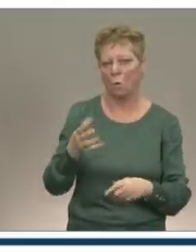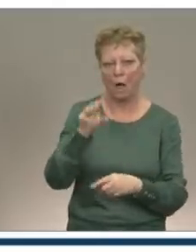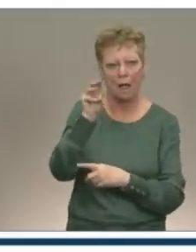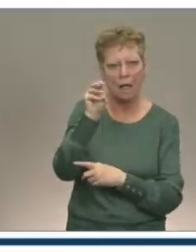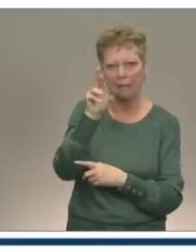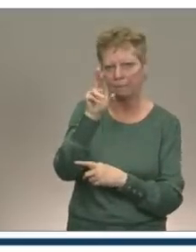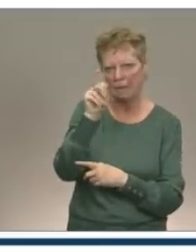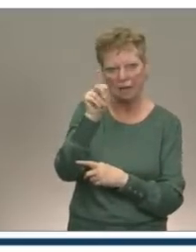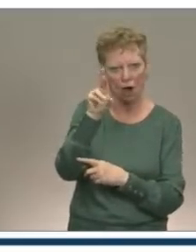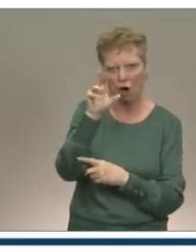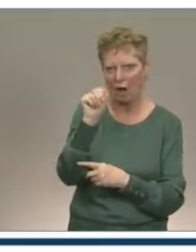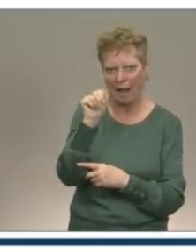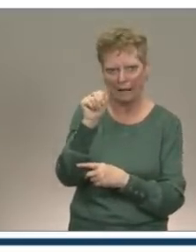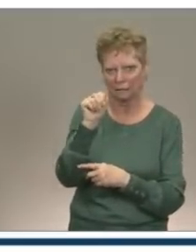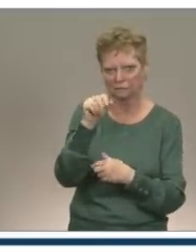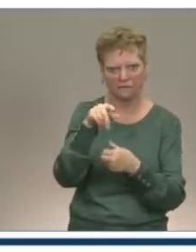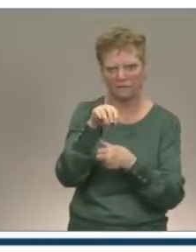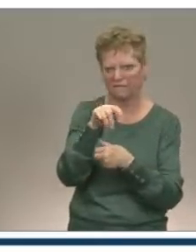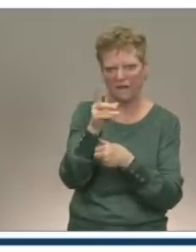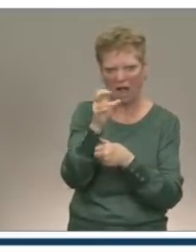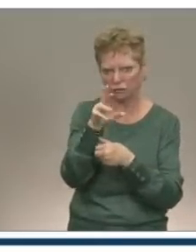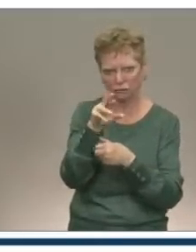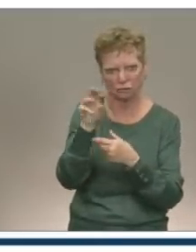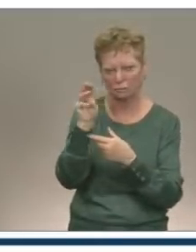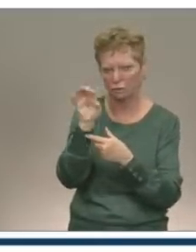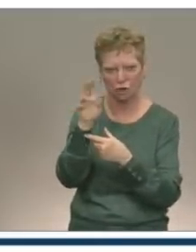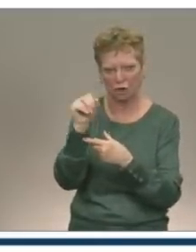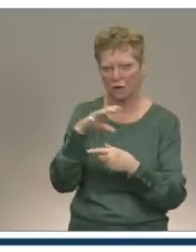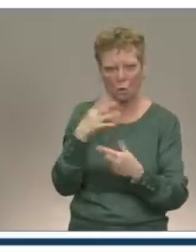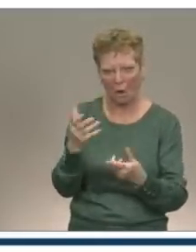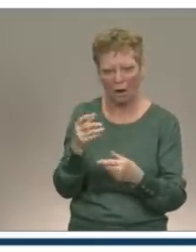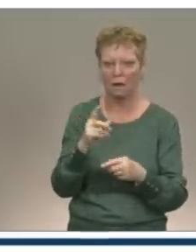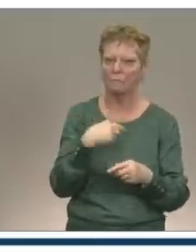you know and so we're going to make it very clear to those people that the the that the